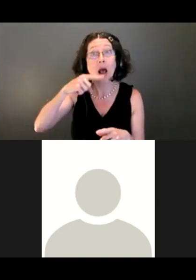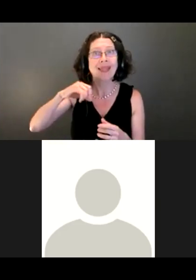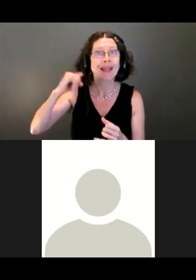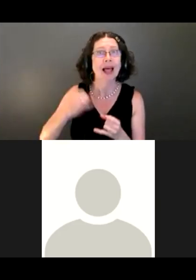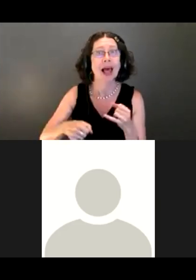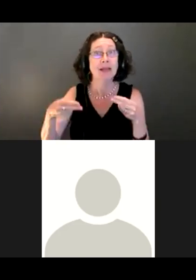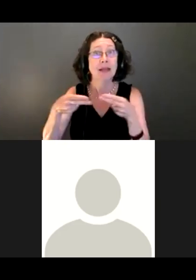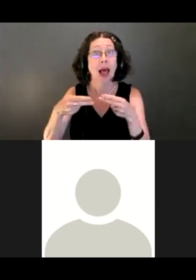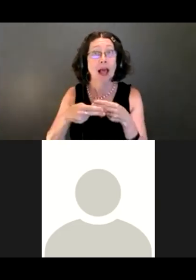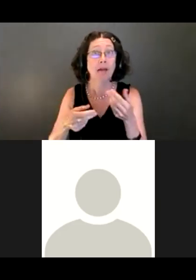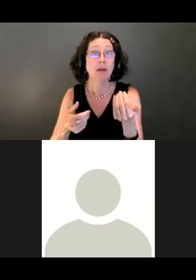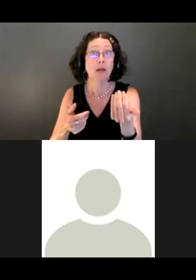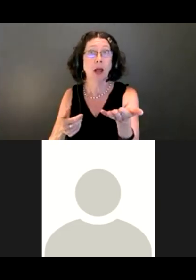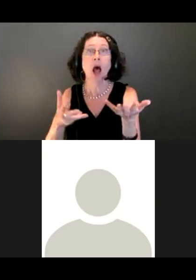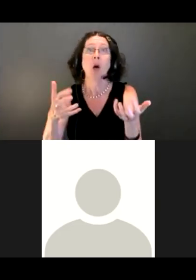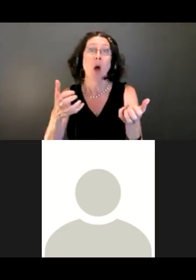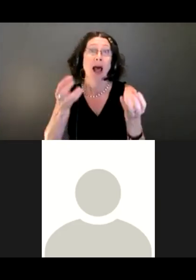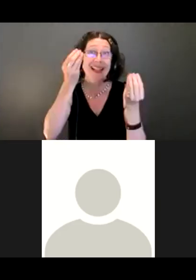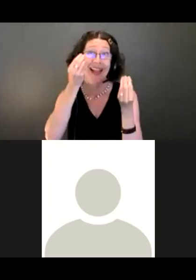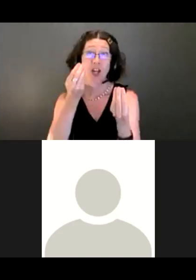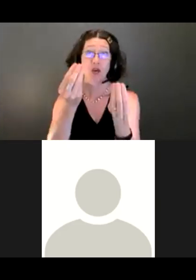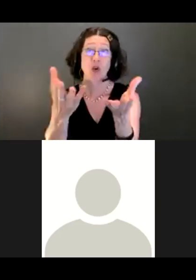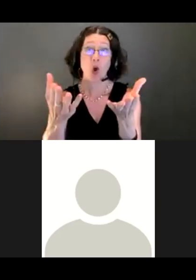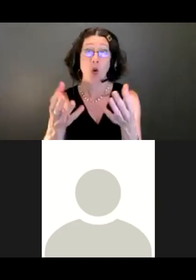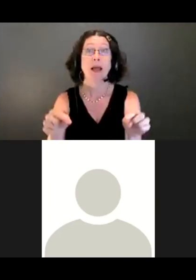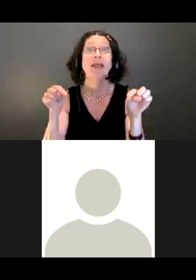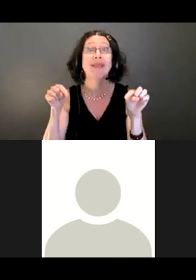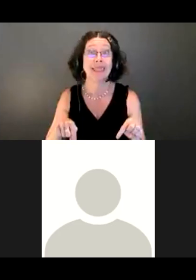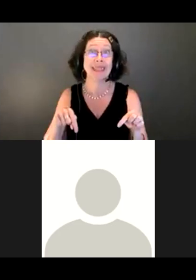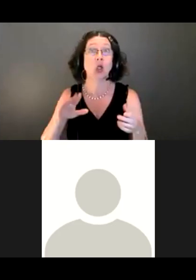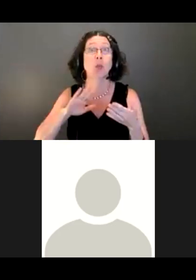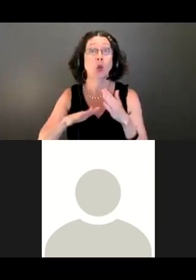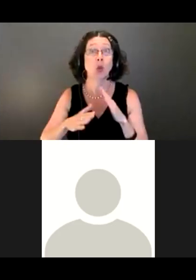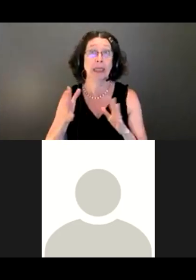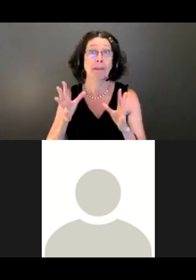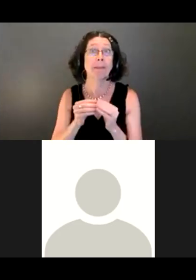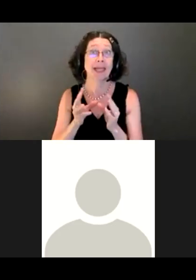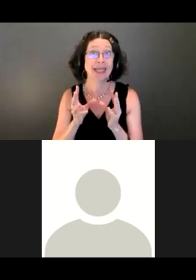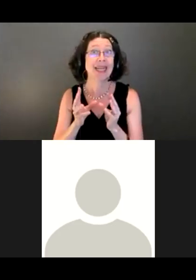I wanted to let you know, so this is a community meeting.